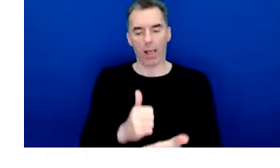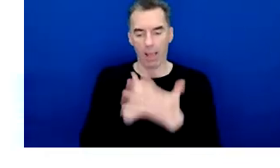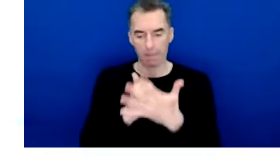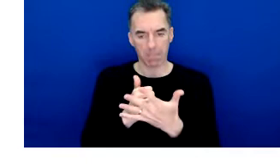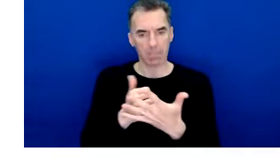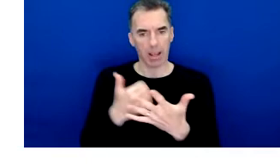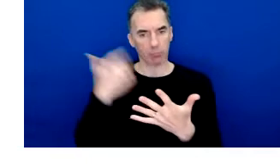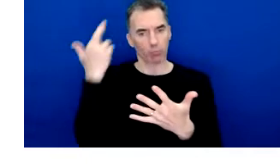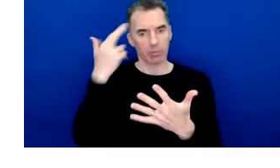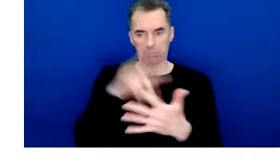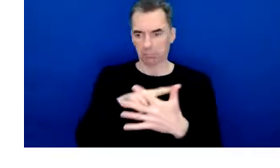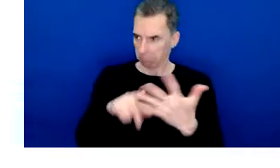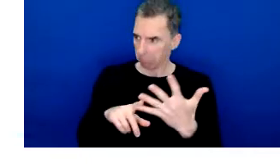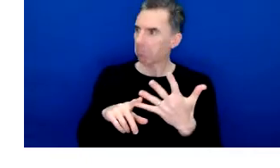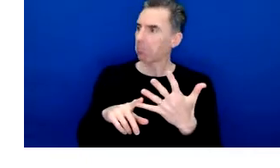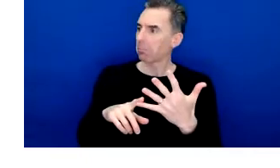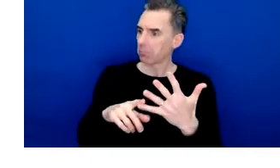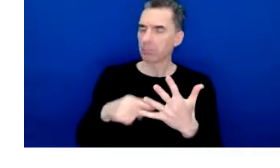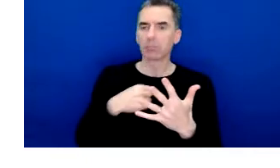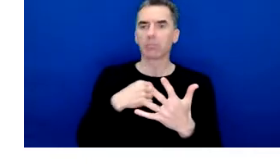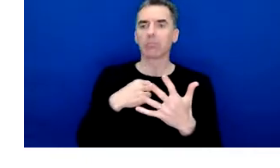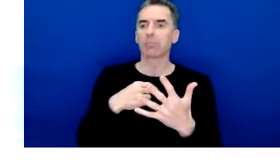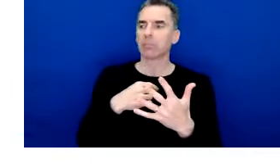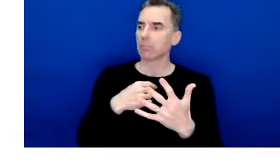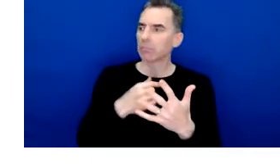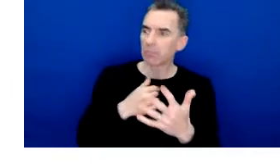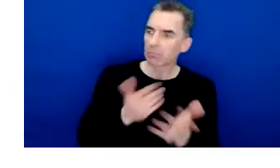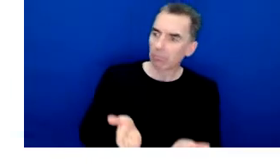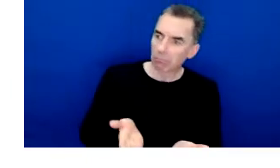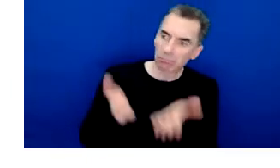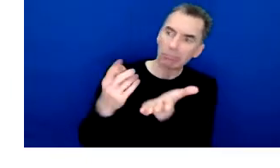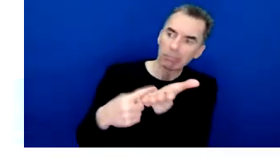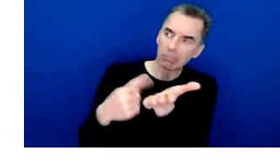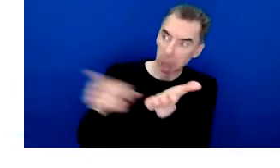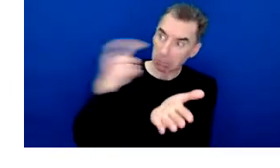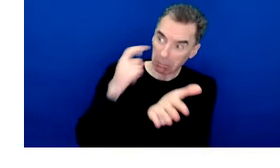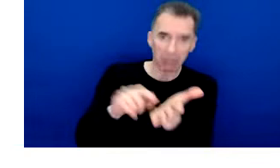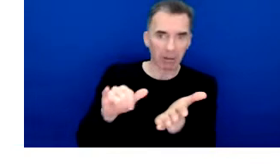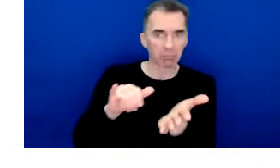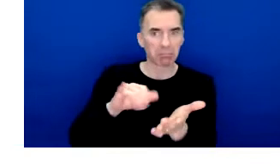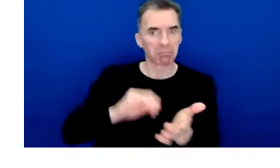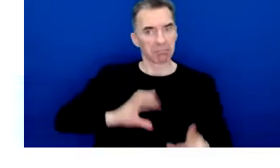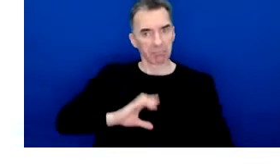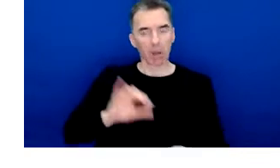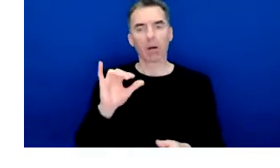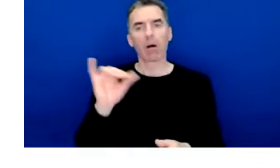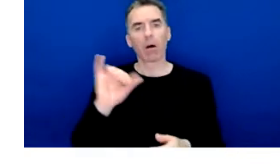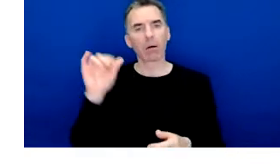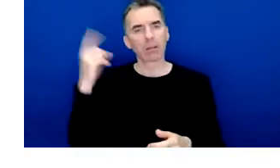and that what they contributed was recognized. And finally, that they were directed that somebody was there